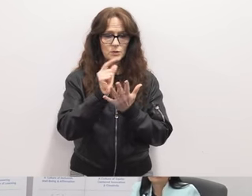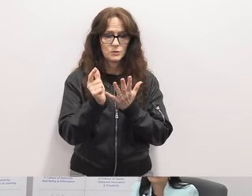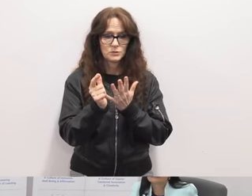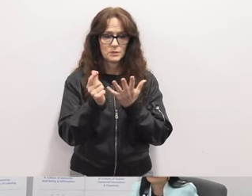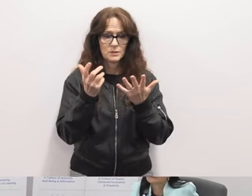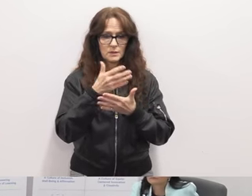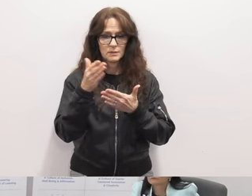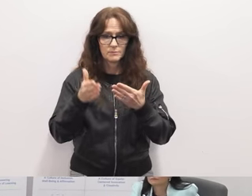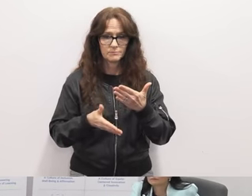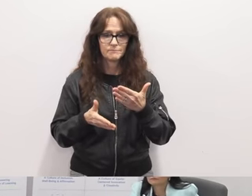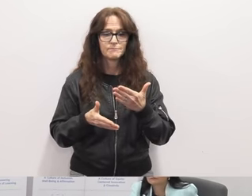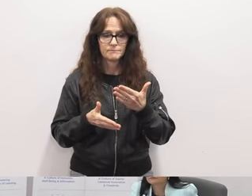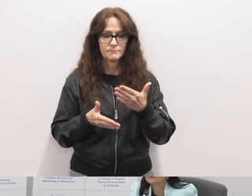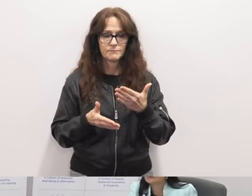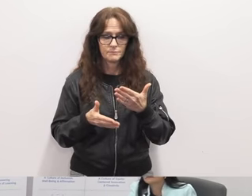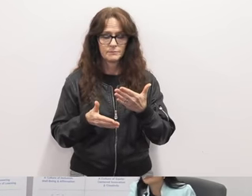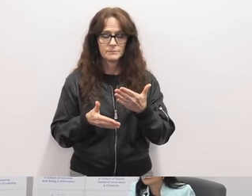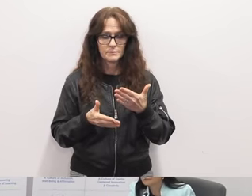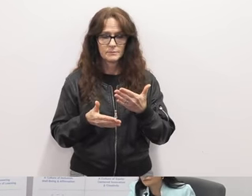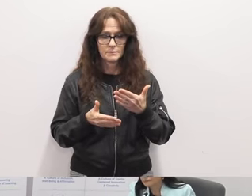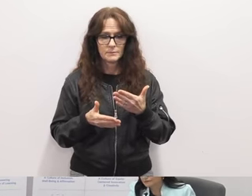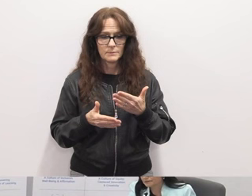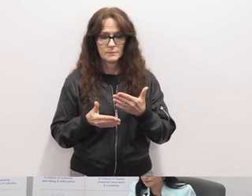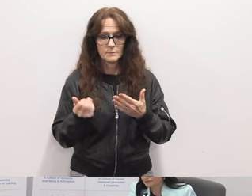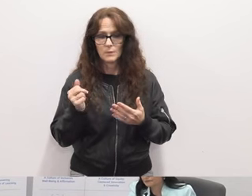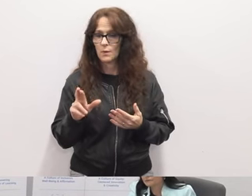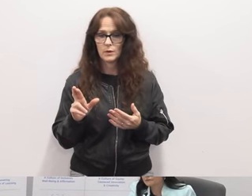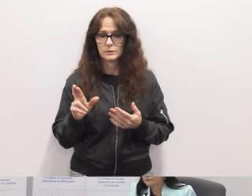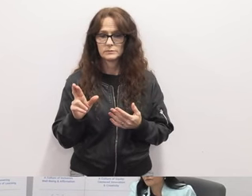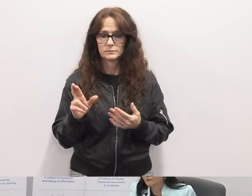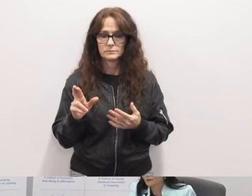a board goal centered around A through G complete, I mean completion or satisfaction